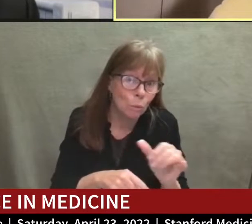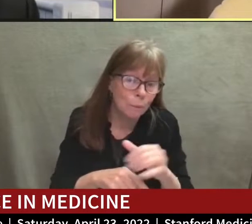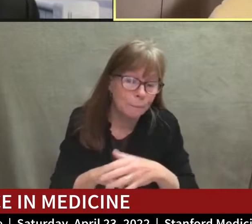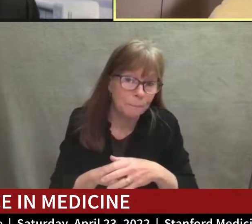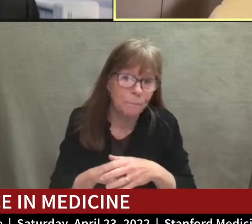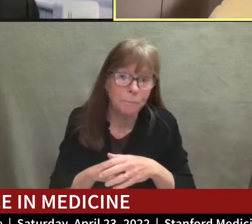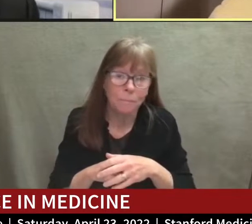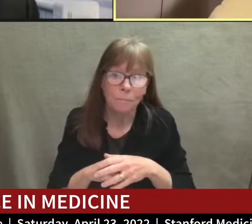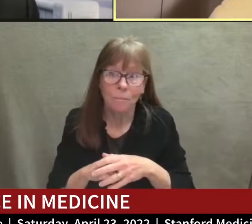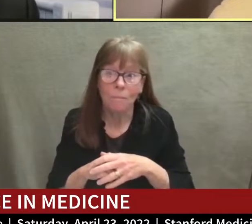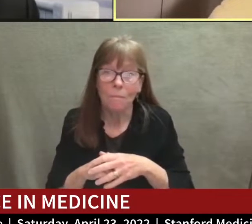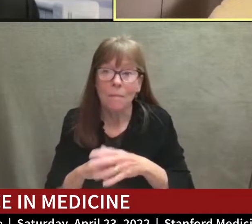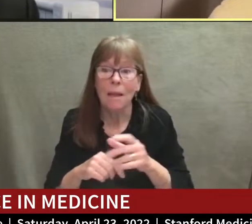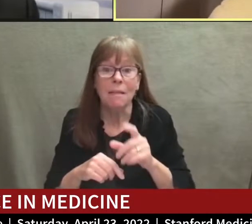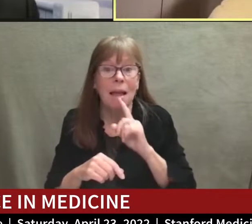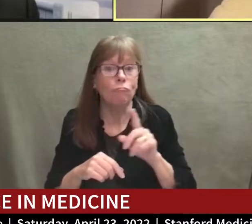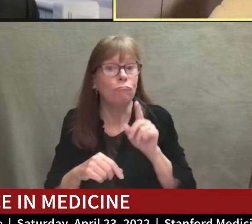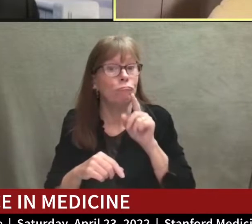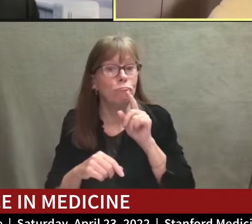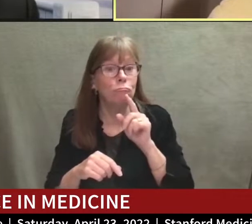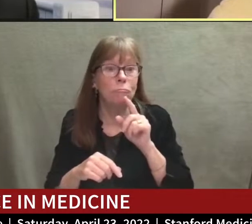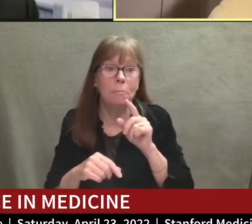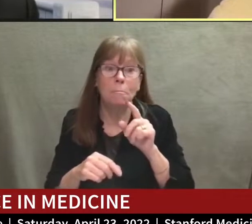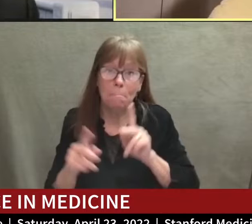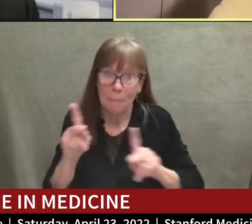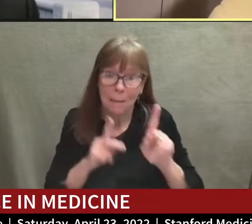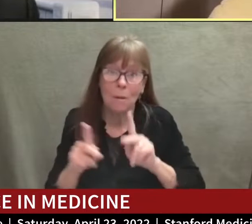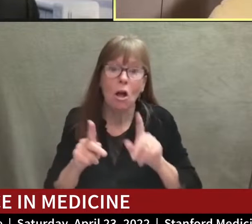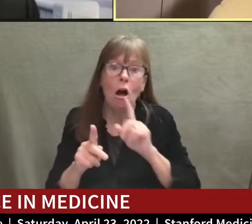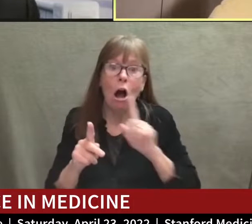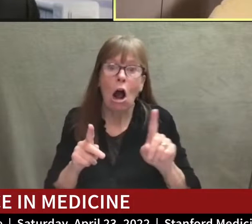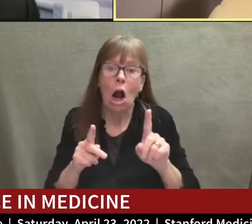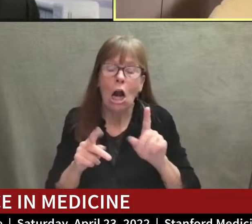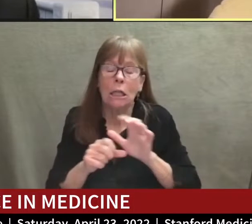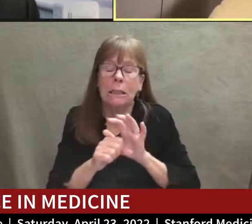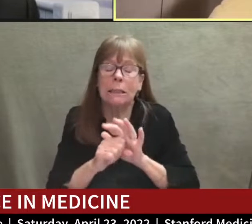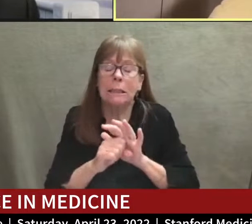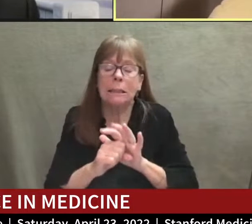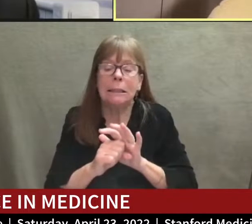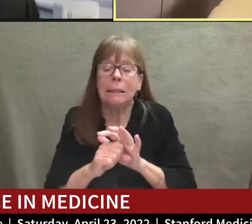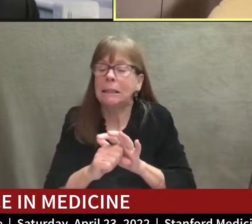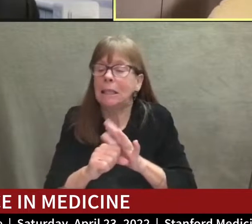really pushes people to the limits. And I think this is another [indisicernible] to